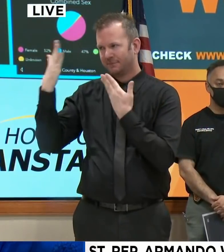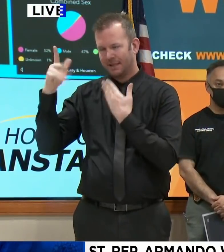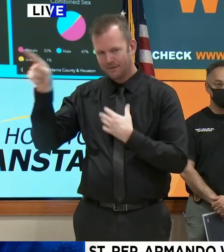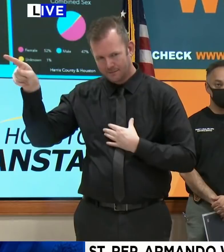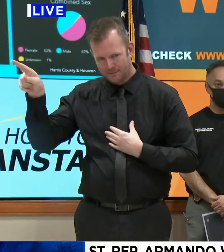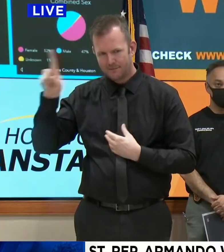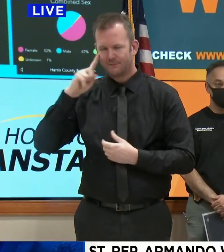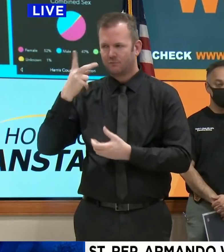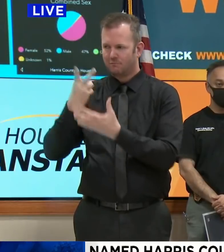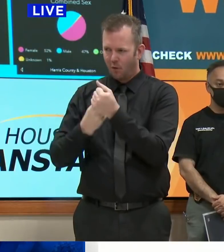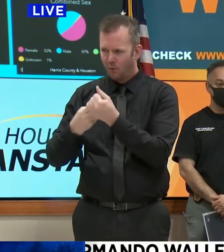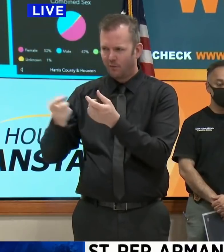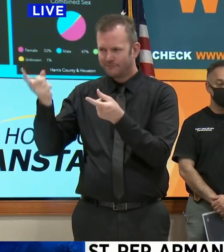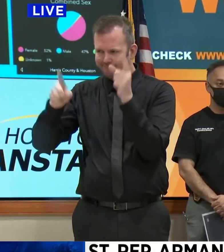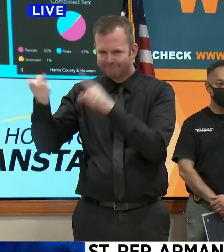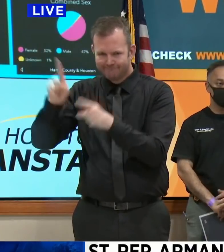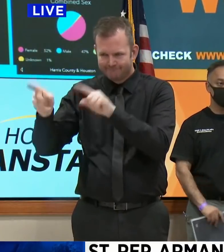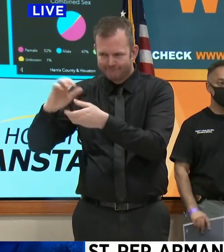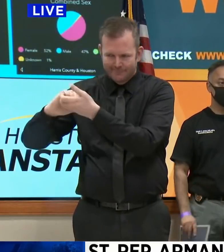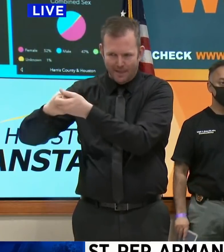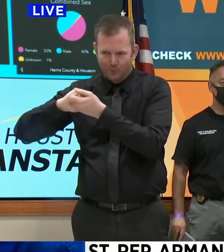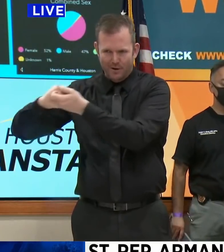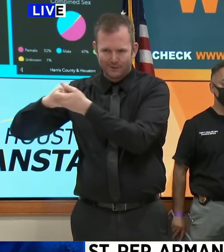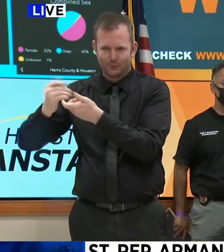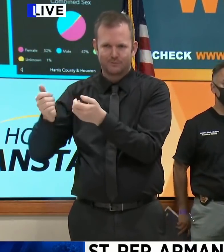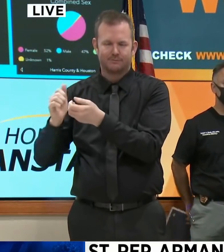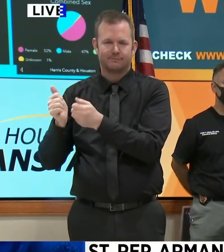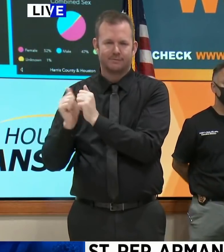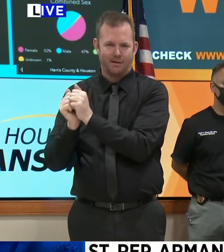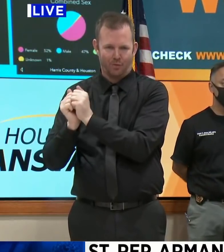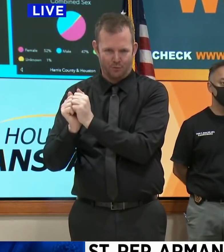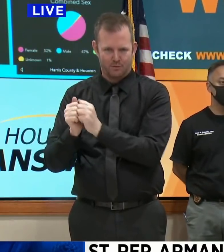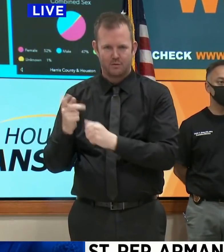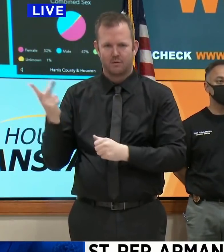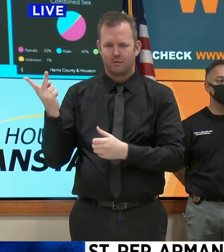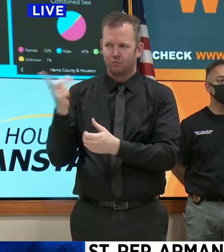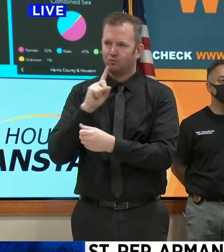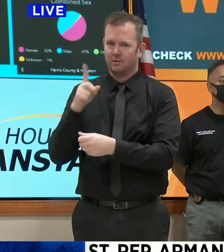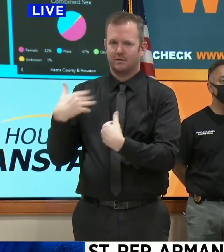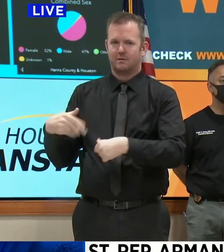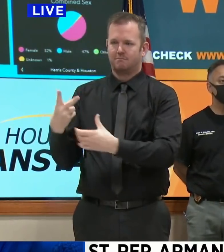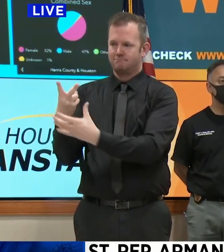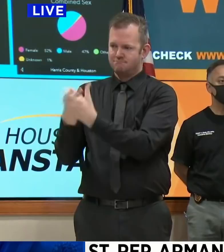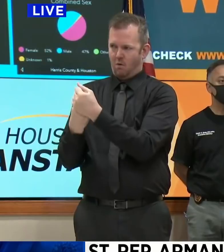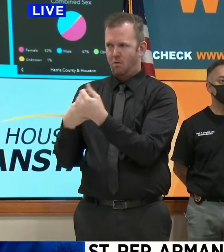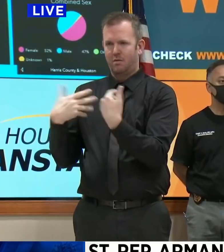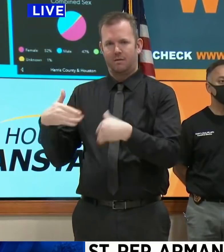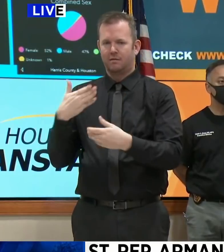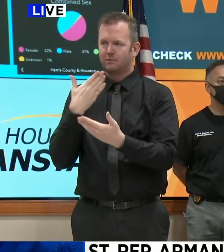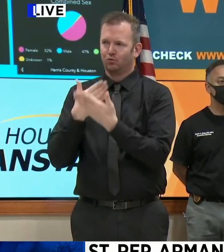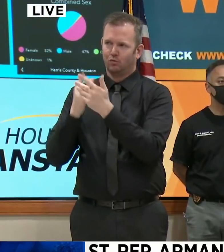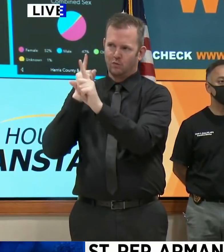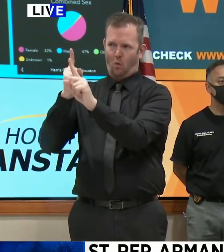afternoon out. I’m just wanted to thank you judge your to thank you judge your leadership leadership and Mary Turner for their a